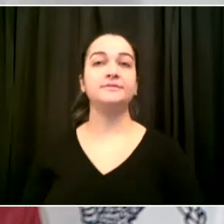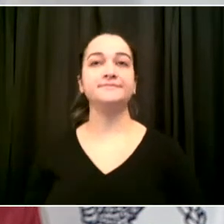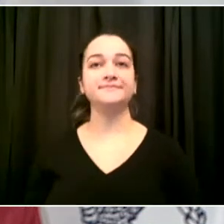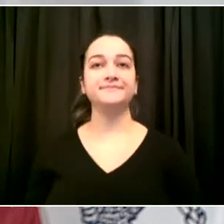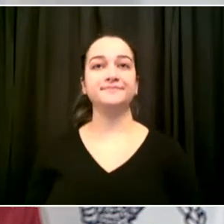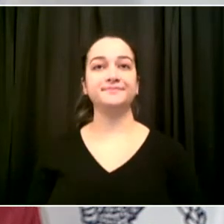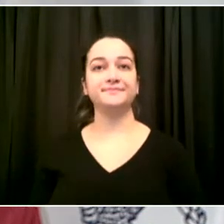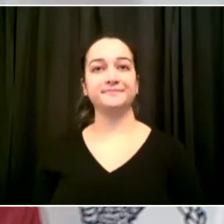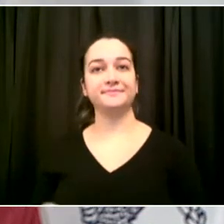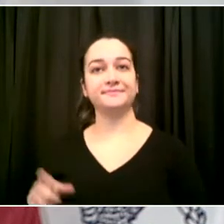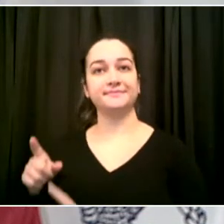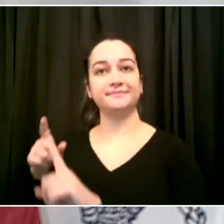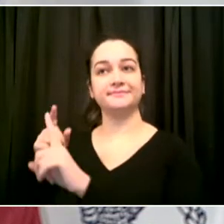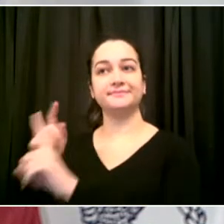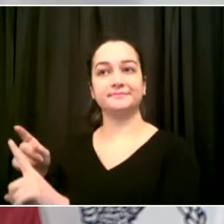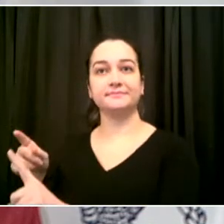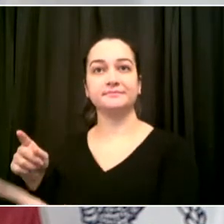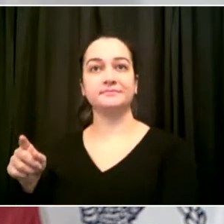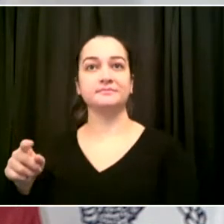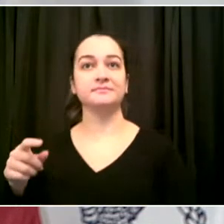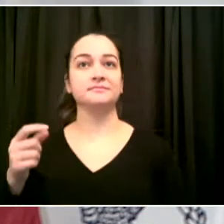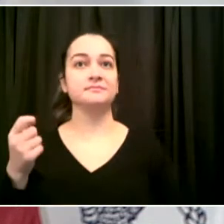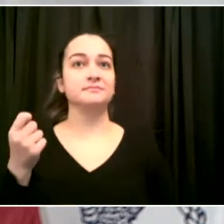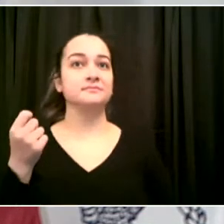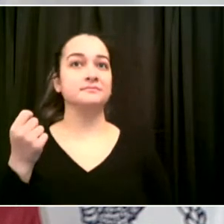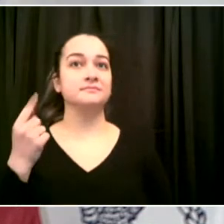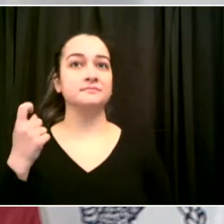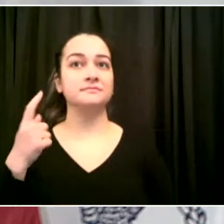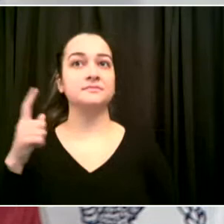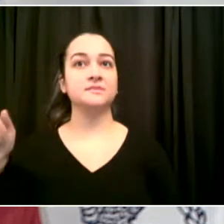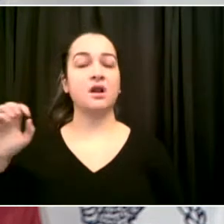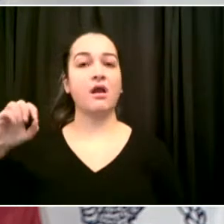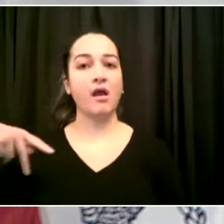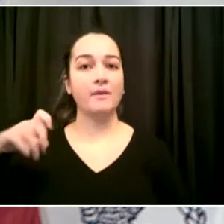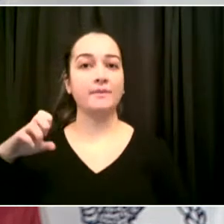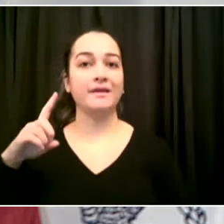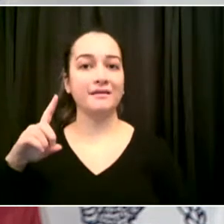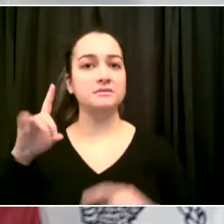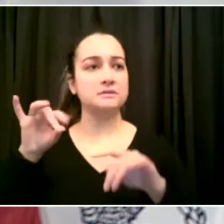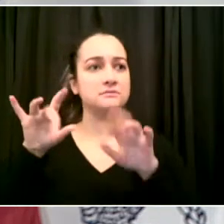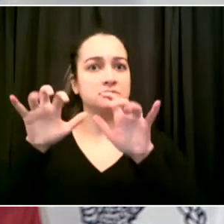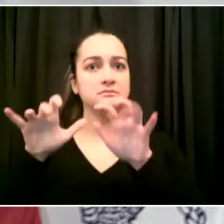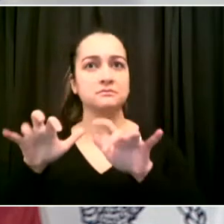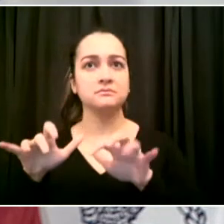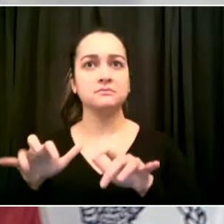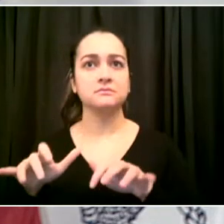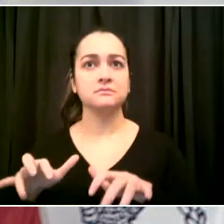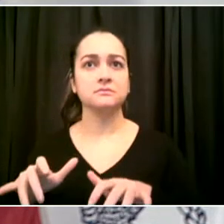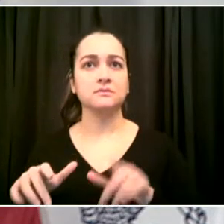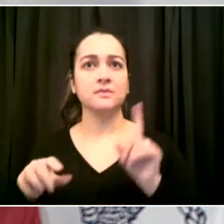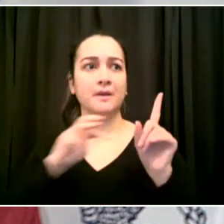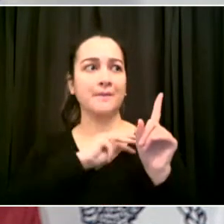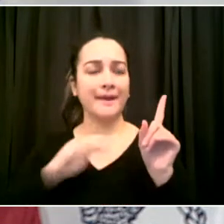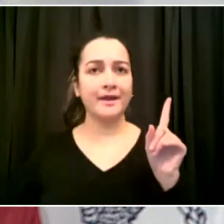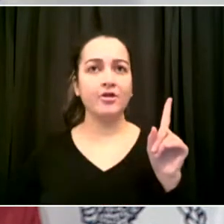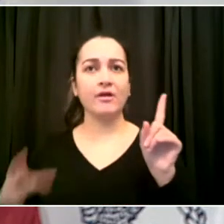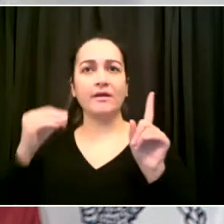ED PIECE THAT KAREN HINTON WROTE SHE LUMPED YOU IN WITH GOVERNOR CUOMO